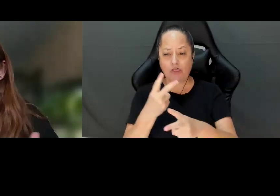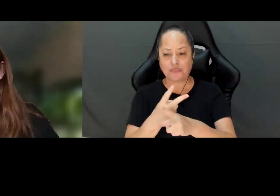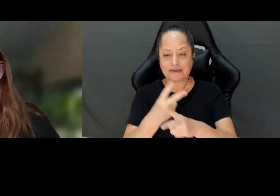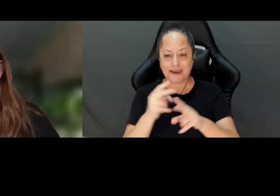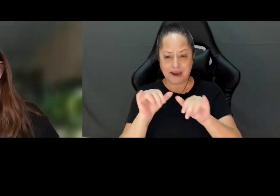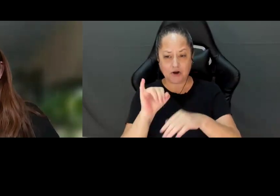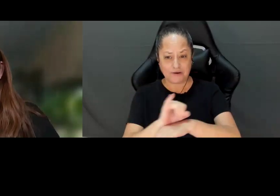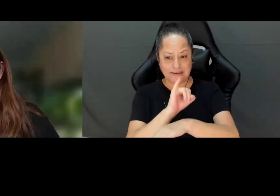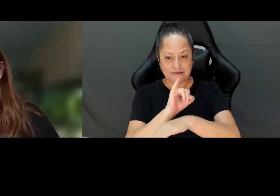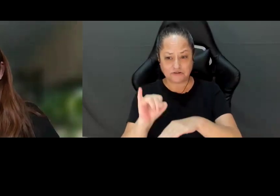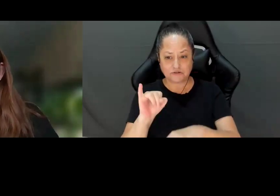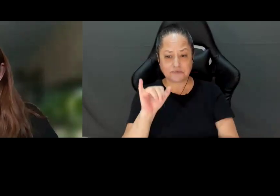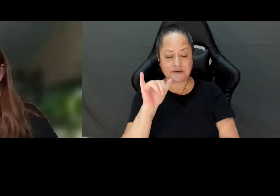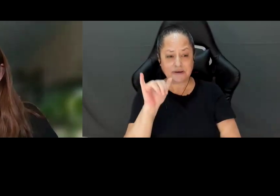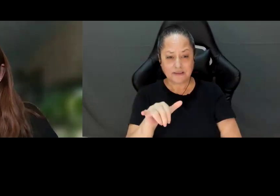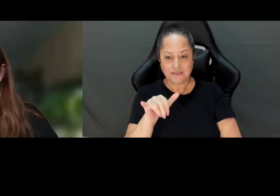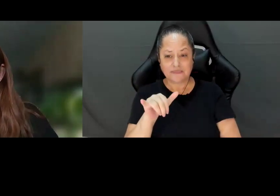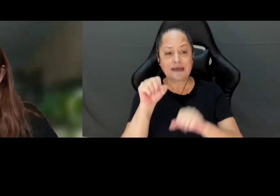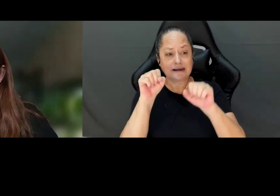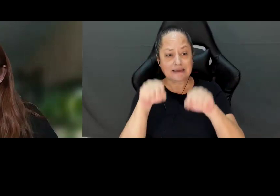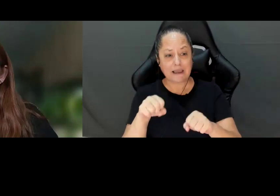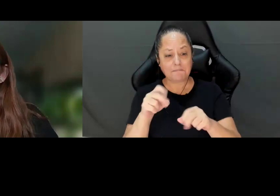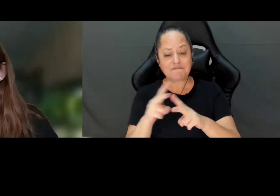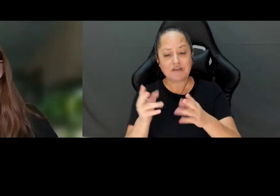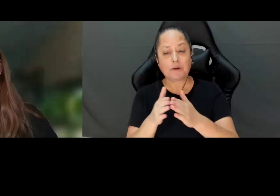So that can be very broad.